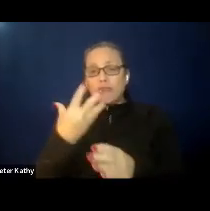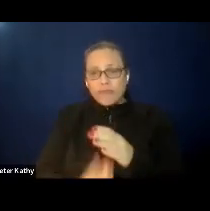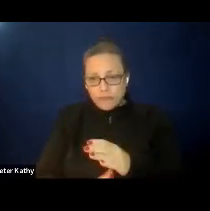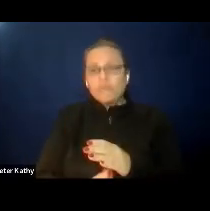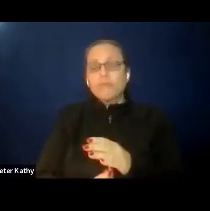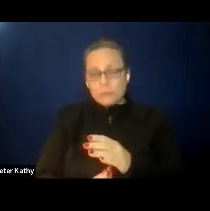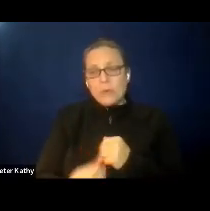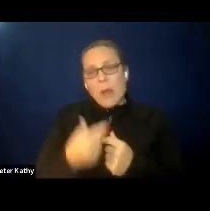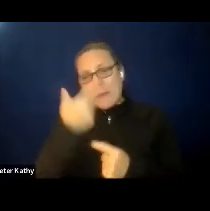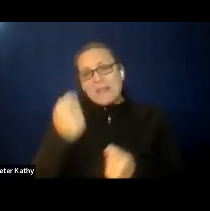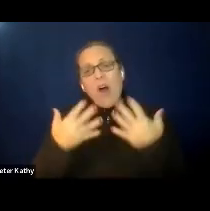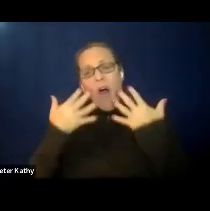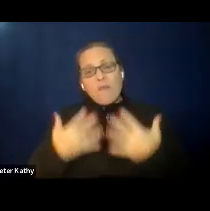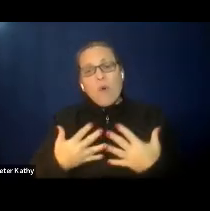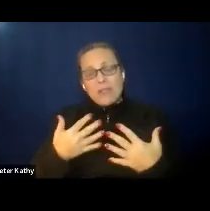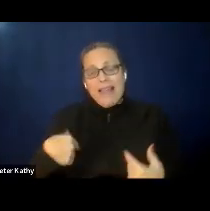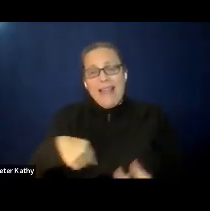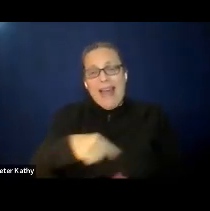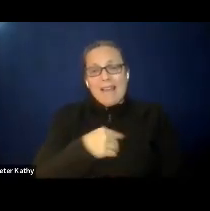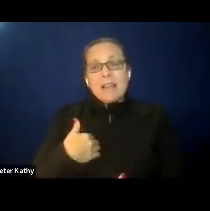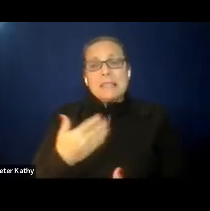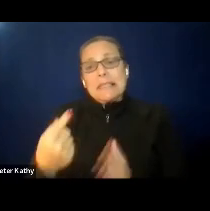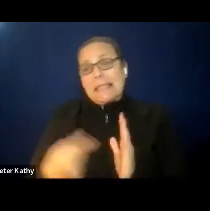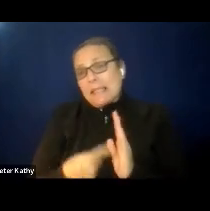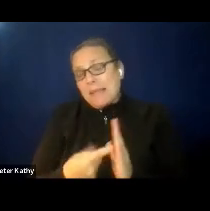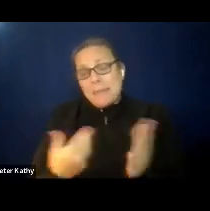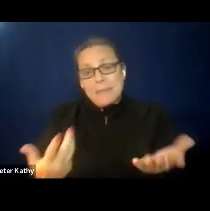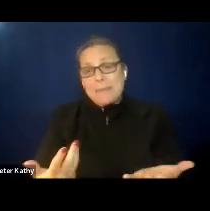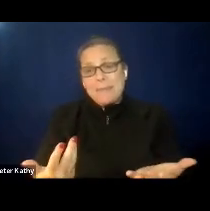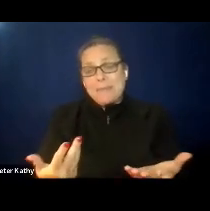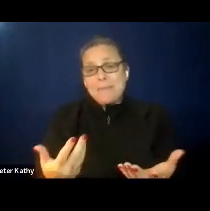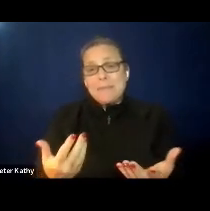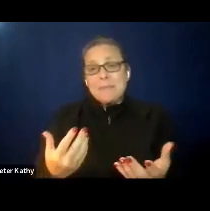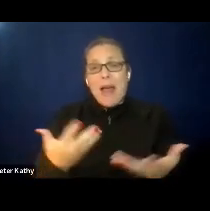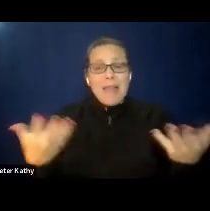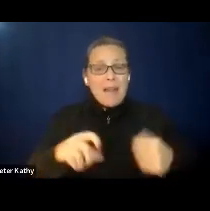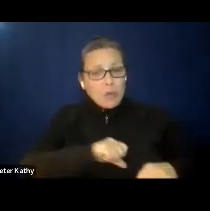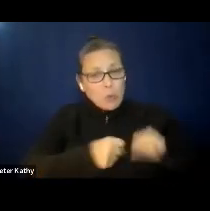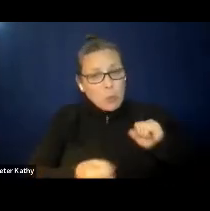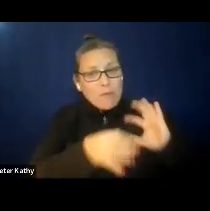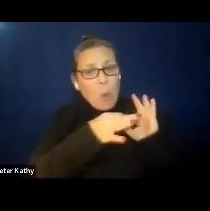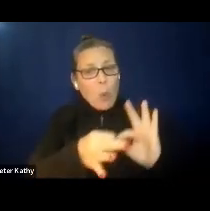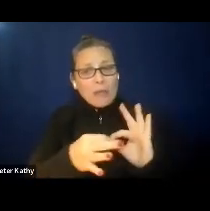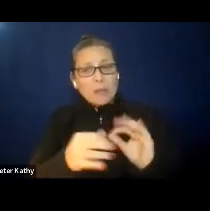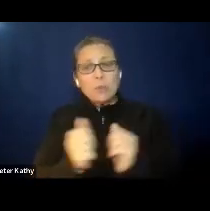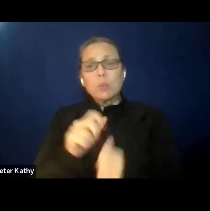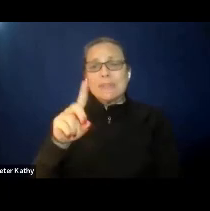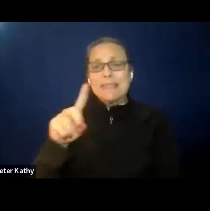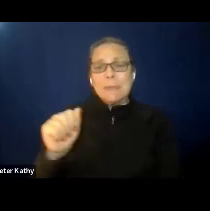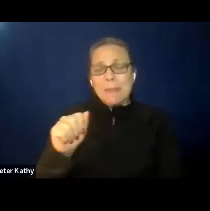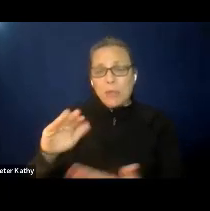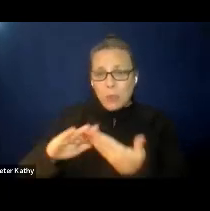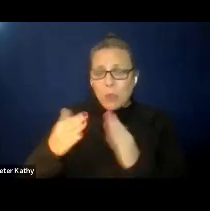Pride Flag is the grayish black background with the stripes